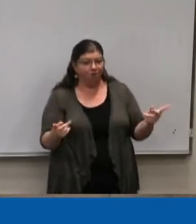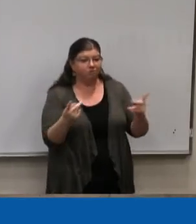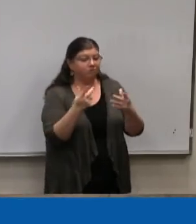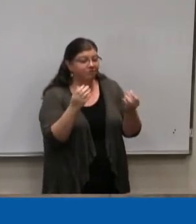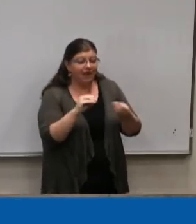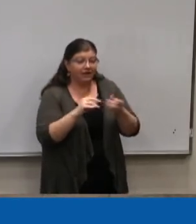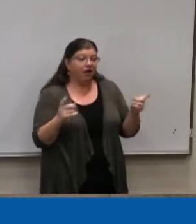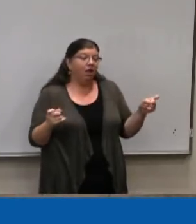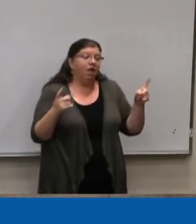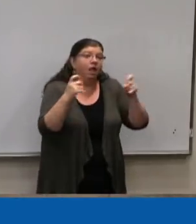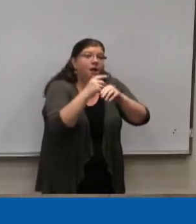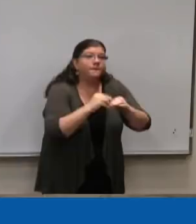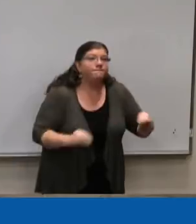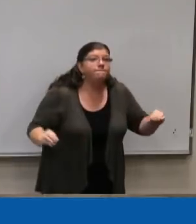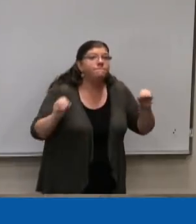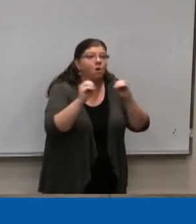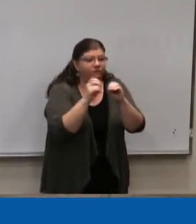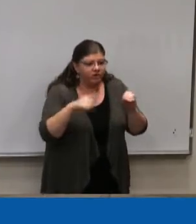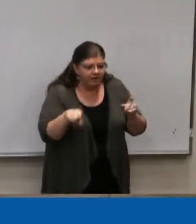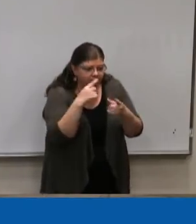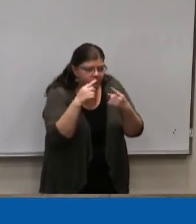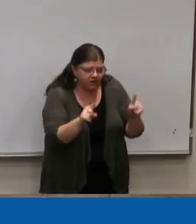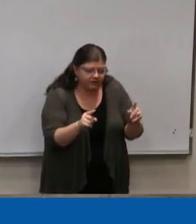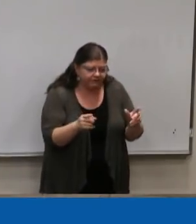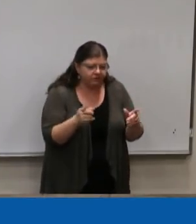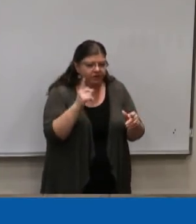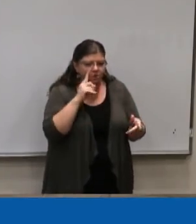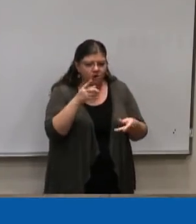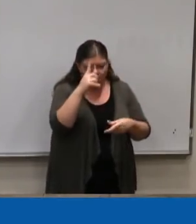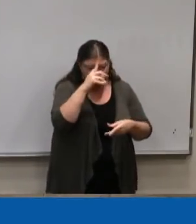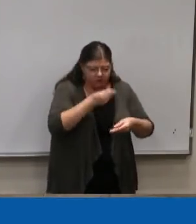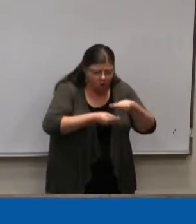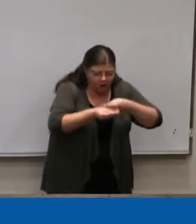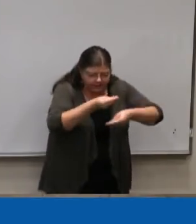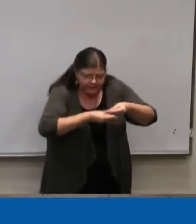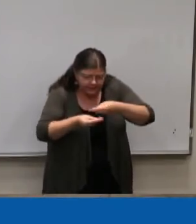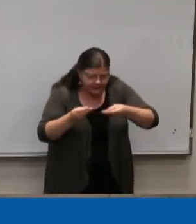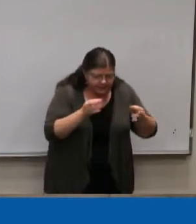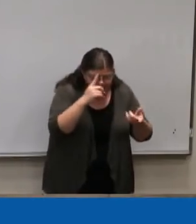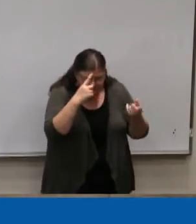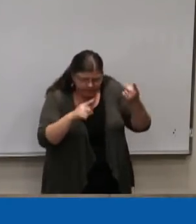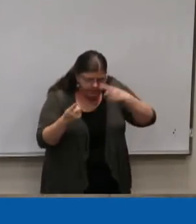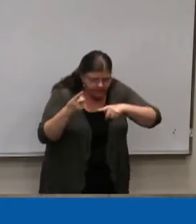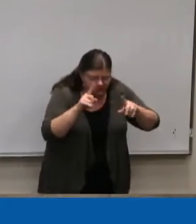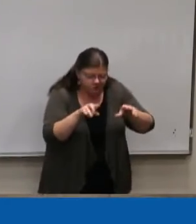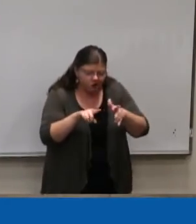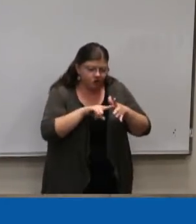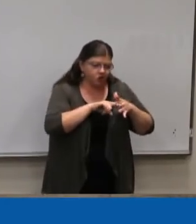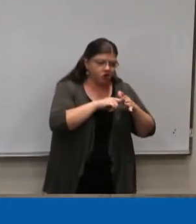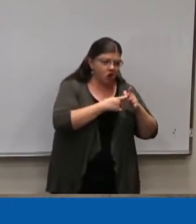for them to be successful. Then we started bargaining. ?Well maybe we can start off in the fall remote,